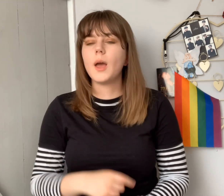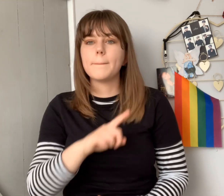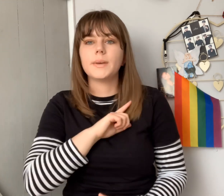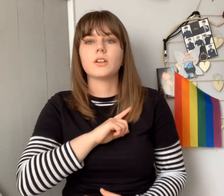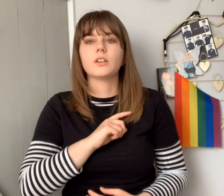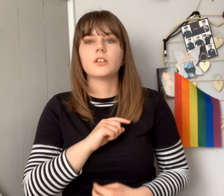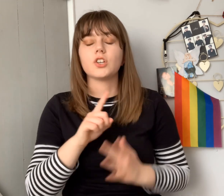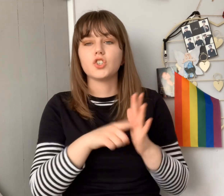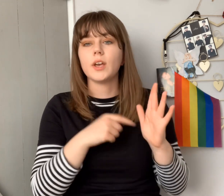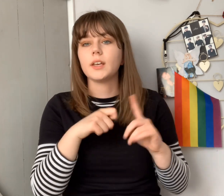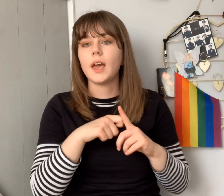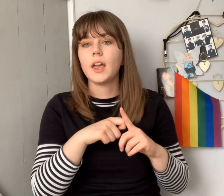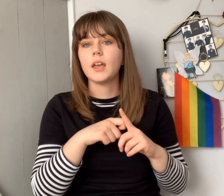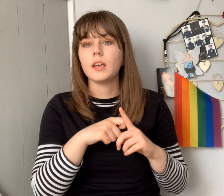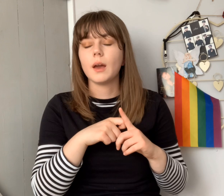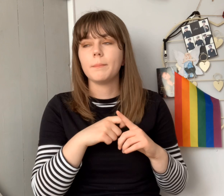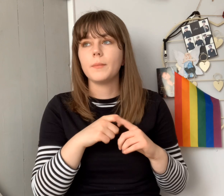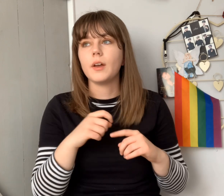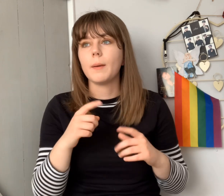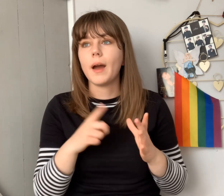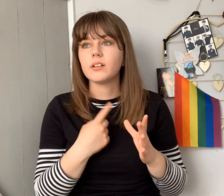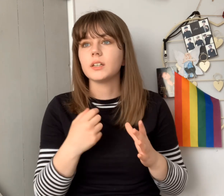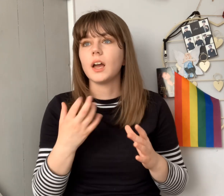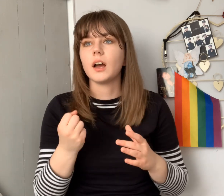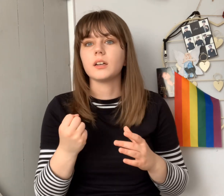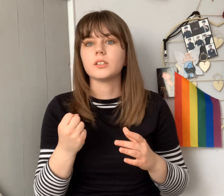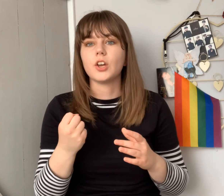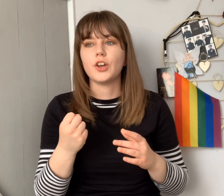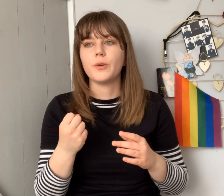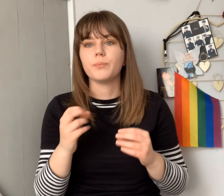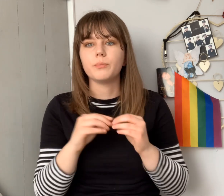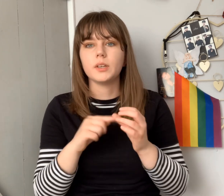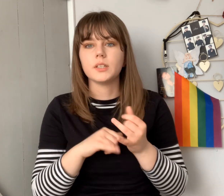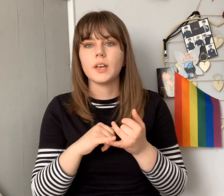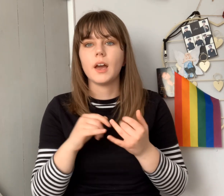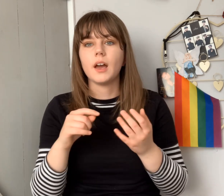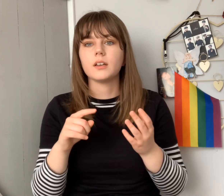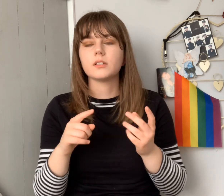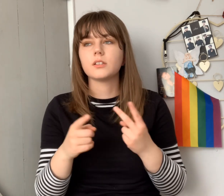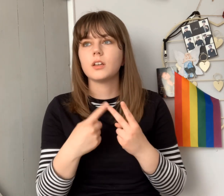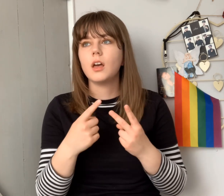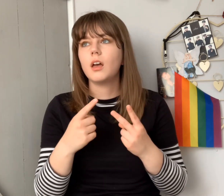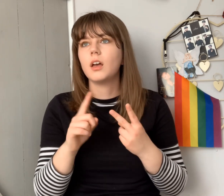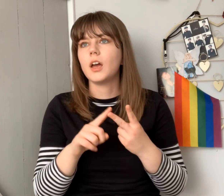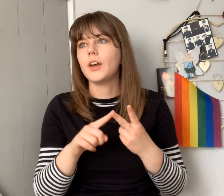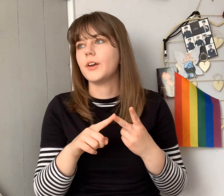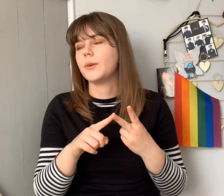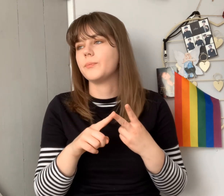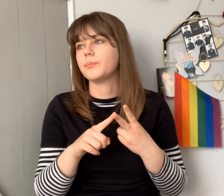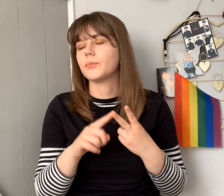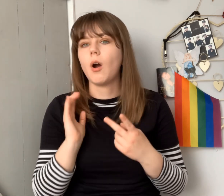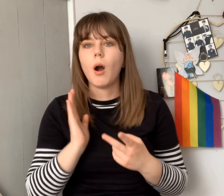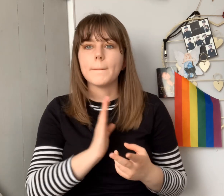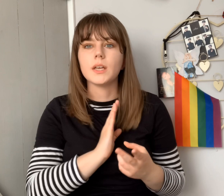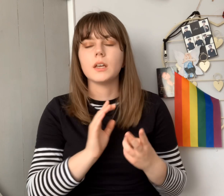because apparently JK apparently has BTS,